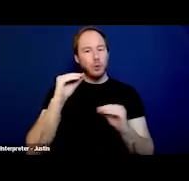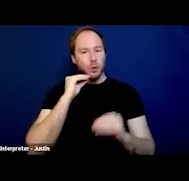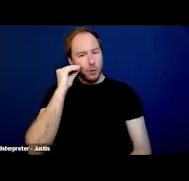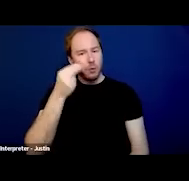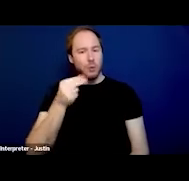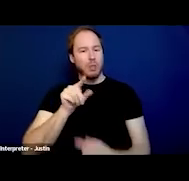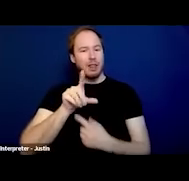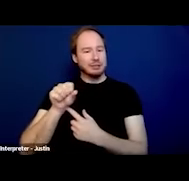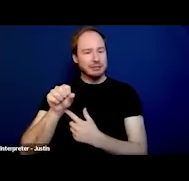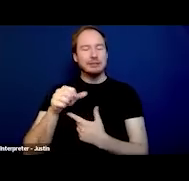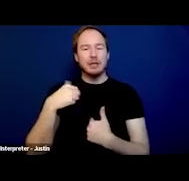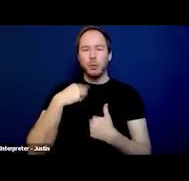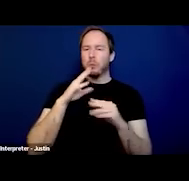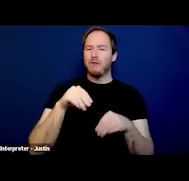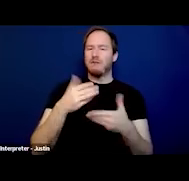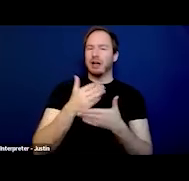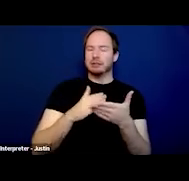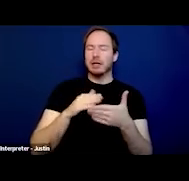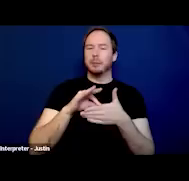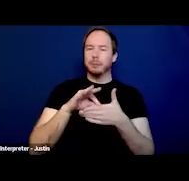I also wanna provide some context and some things to consider.